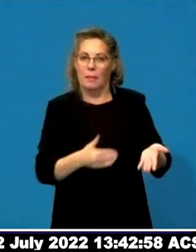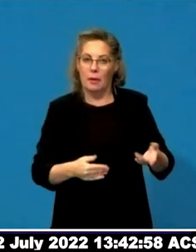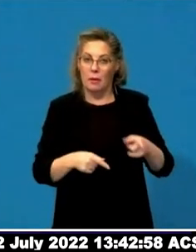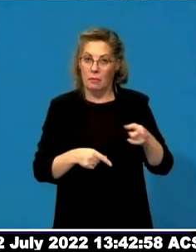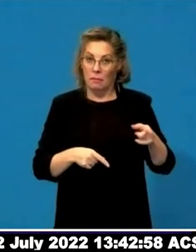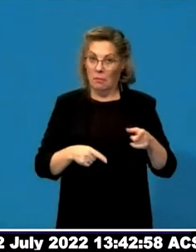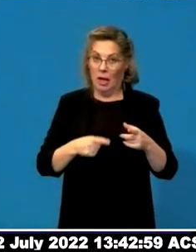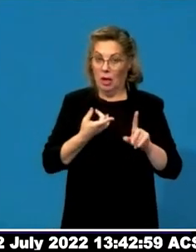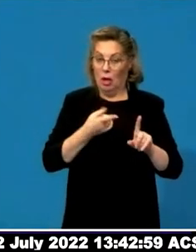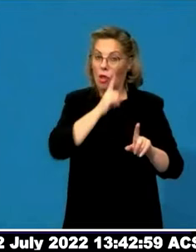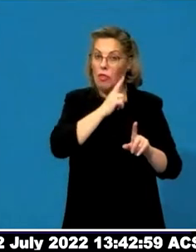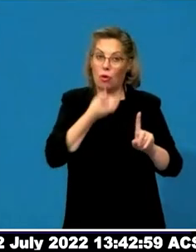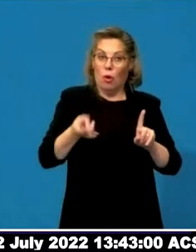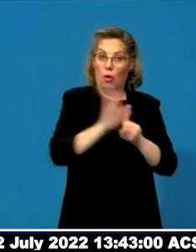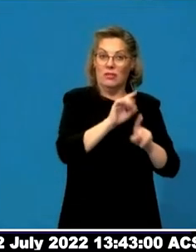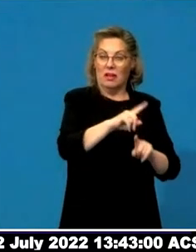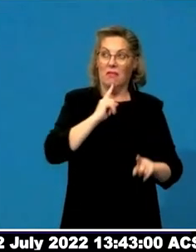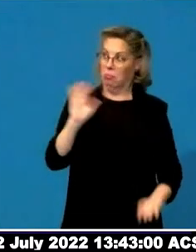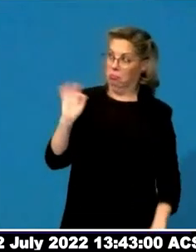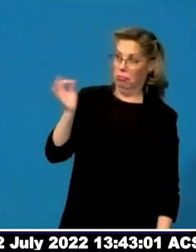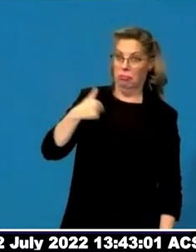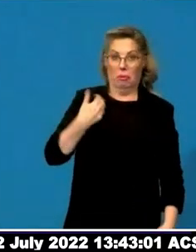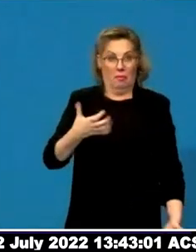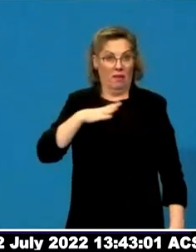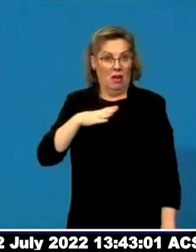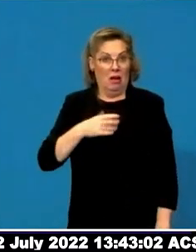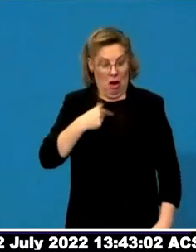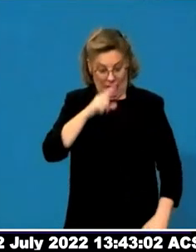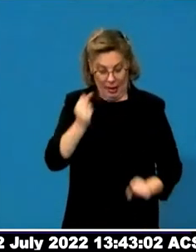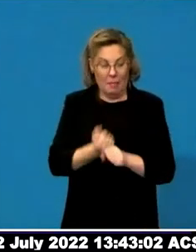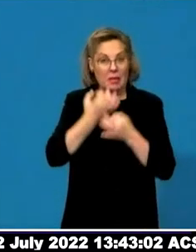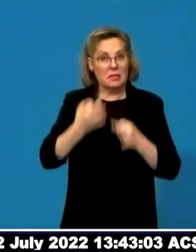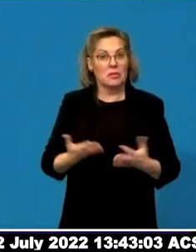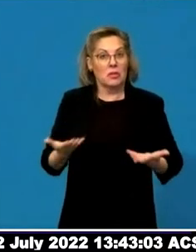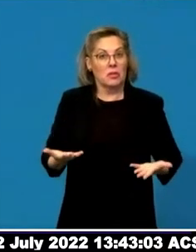MS McMAHON: And, Ms McRae, did you have a conversation with this participant about that particular goal?